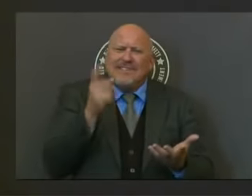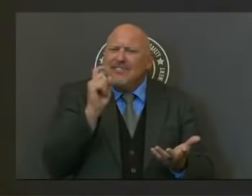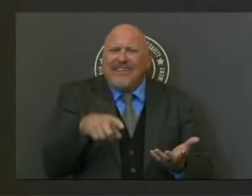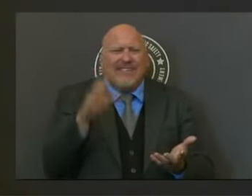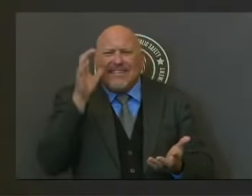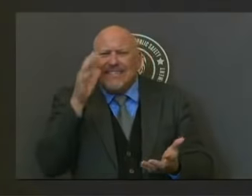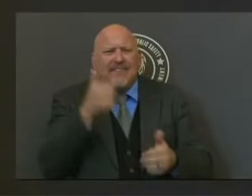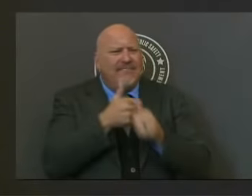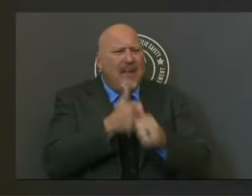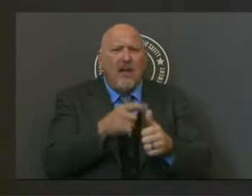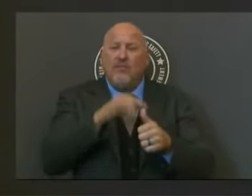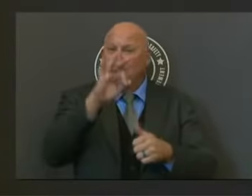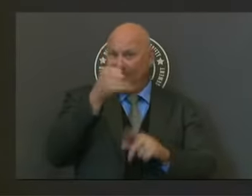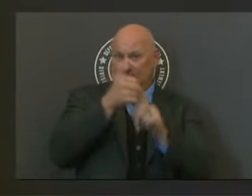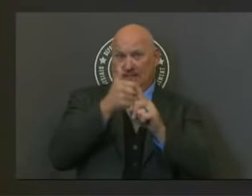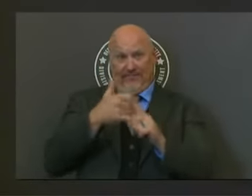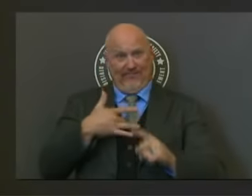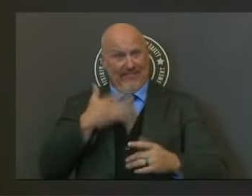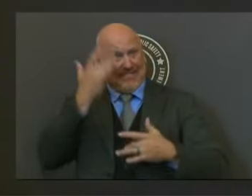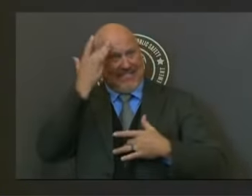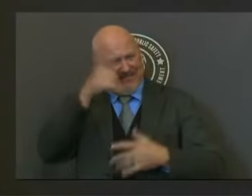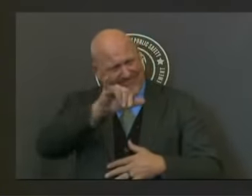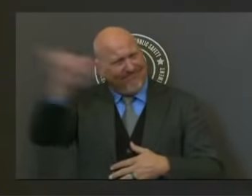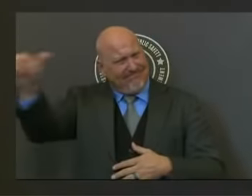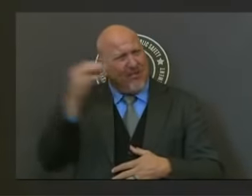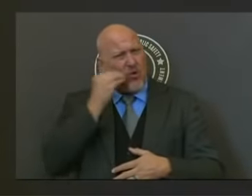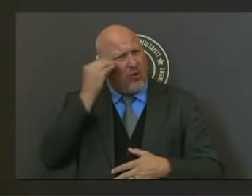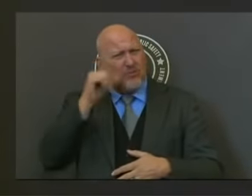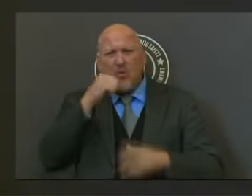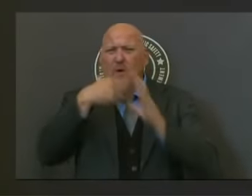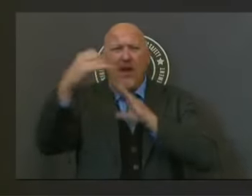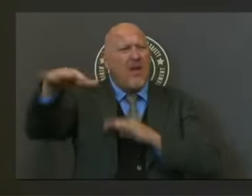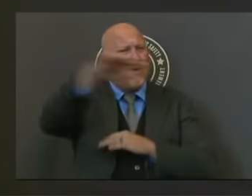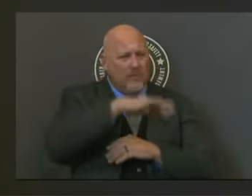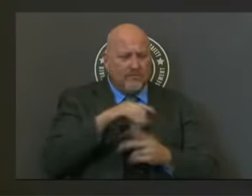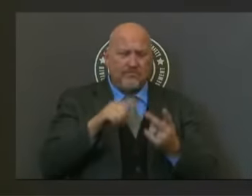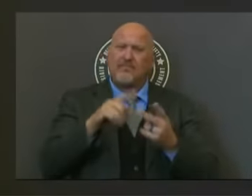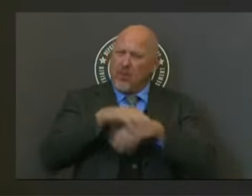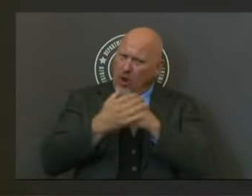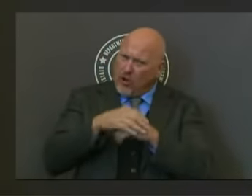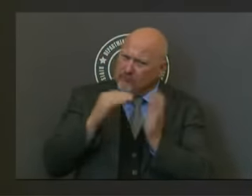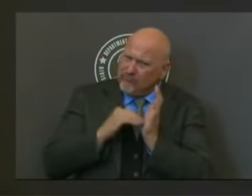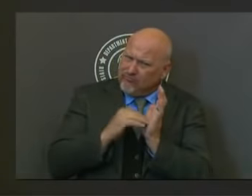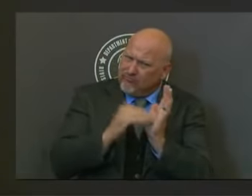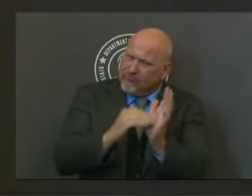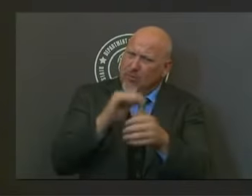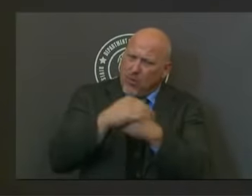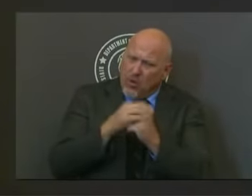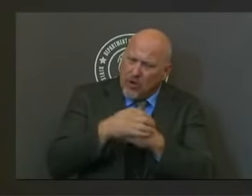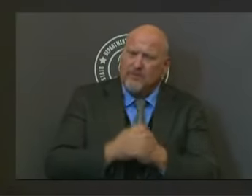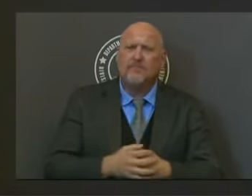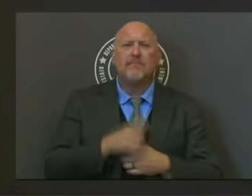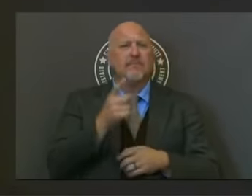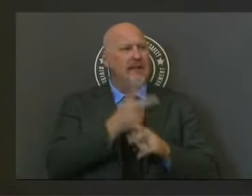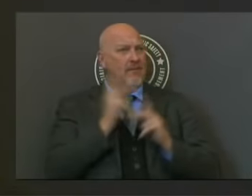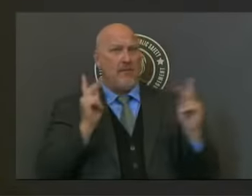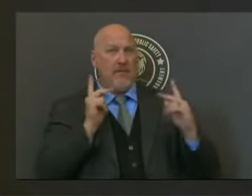sick the practice is a washing over hands